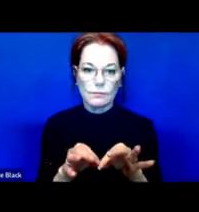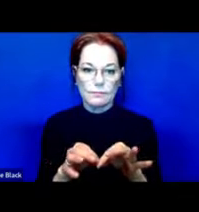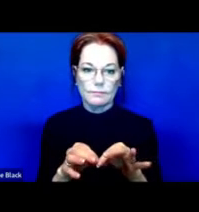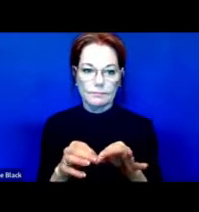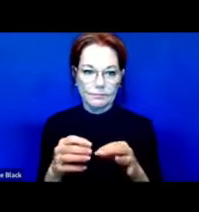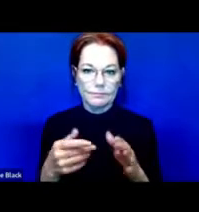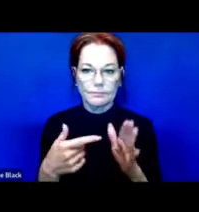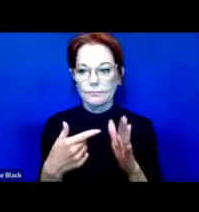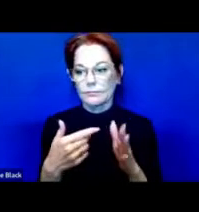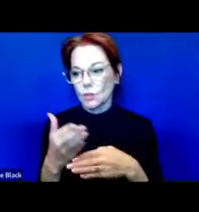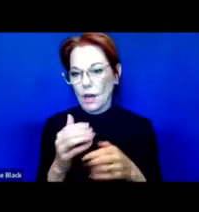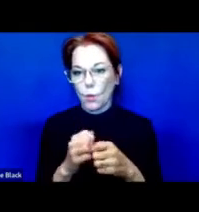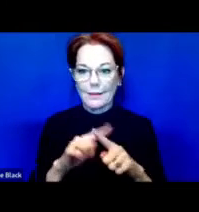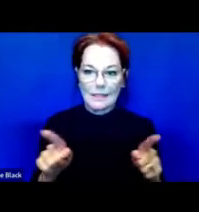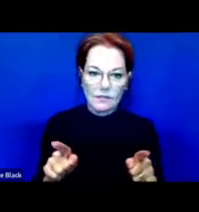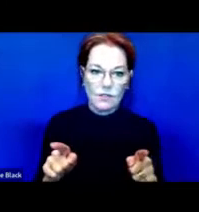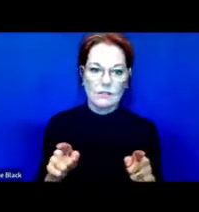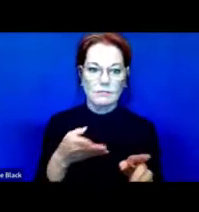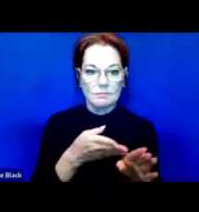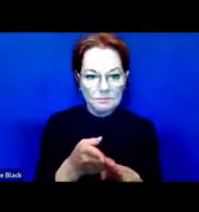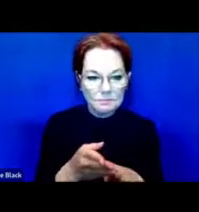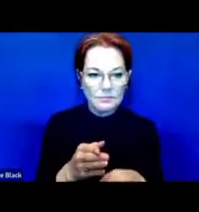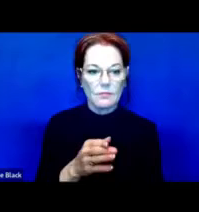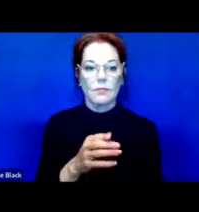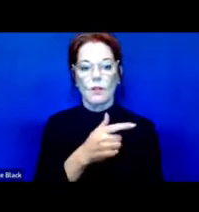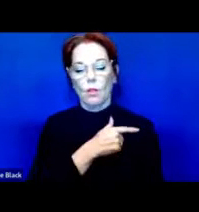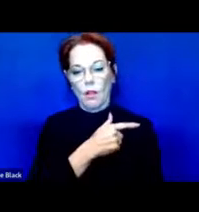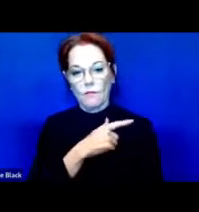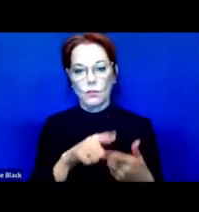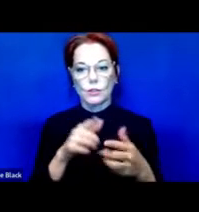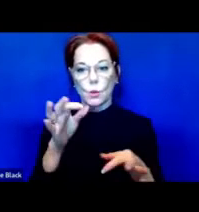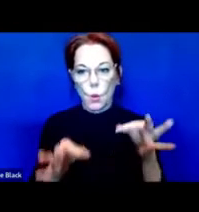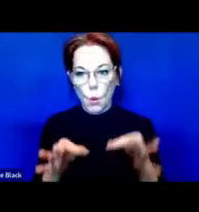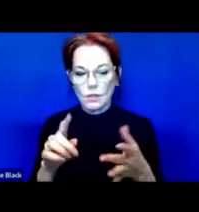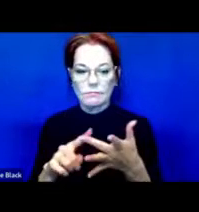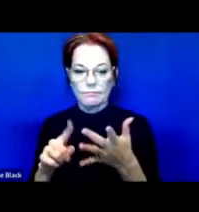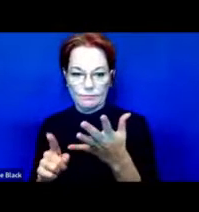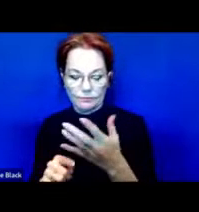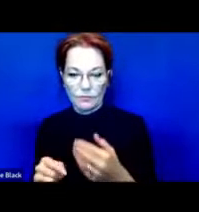law enforcement, courts, corrections, etc. So we recommend that there's a standard model, but then of